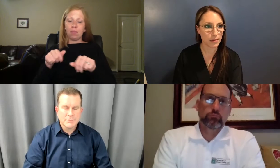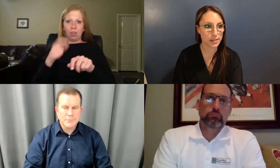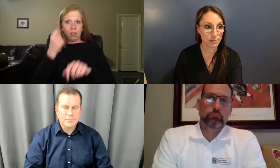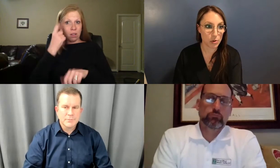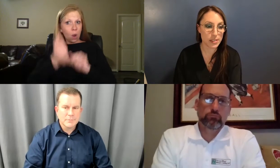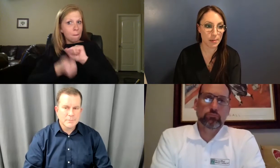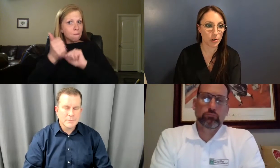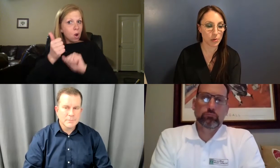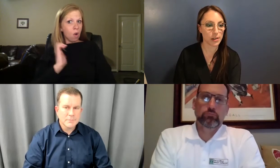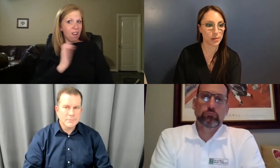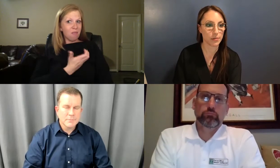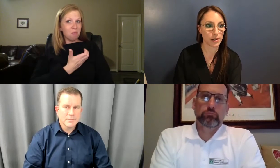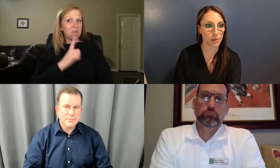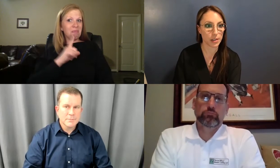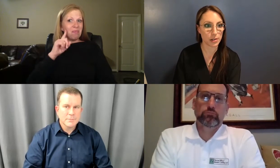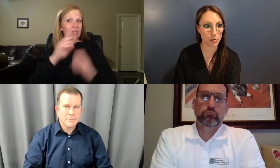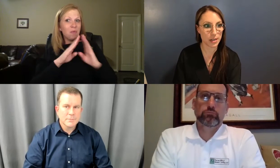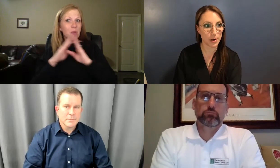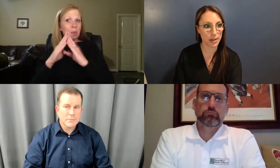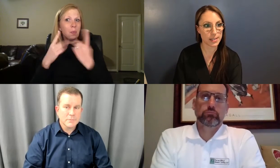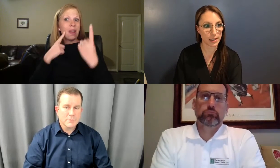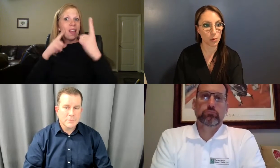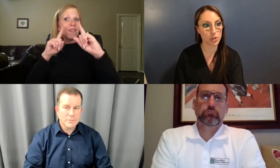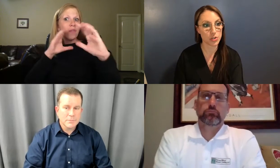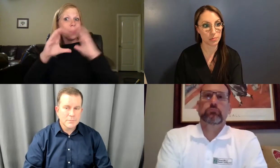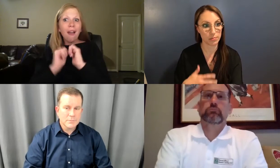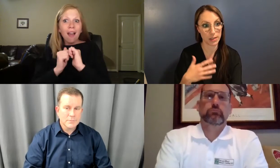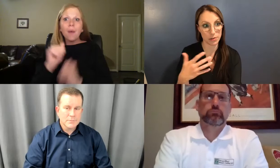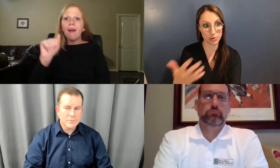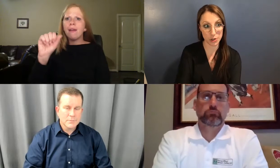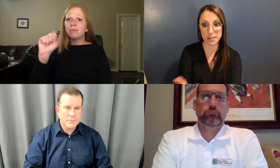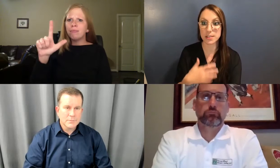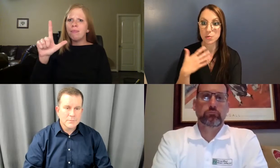But most of the time they're only gonna be effectively using American sign language to get their services,